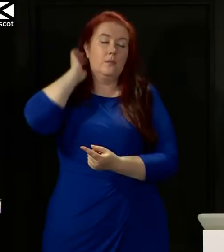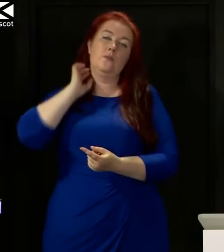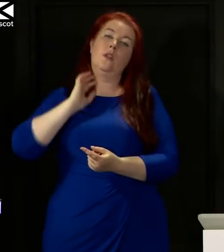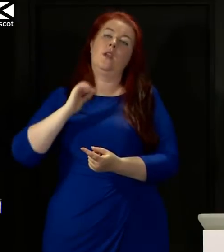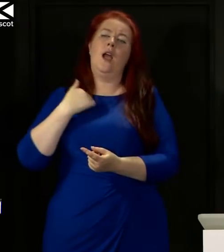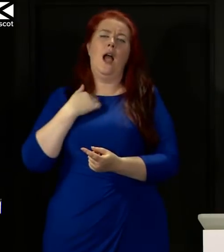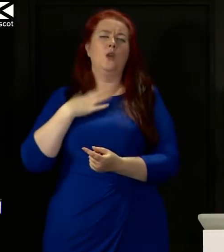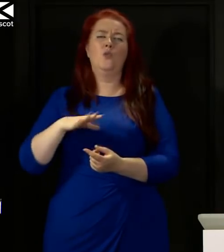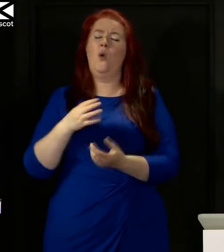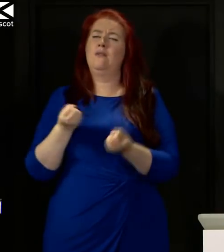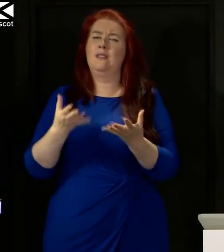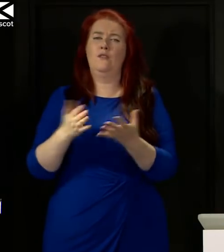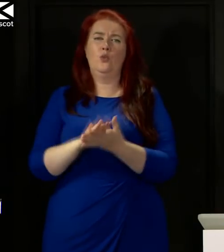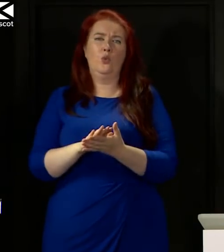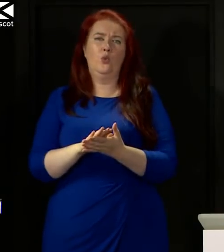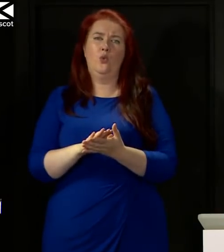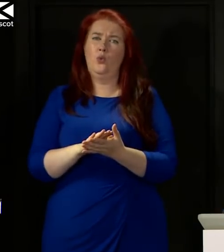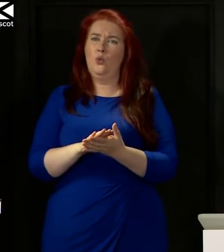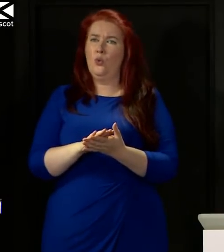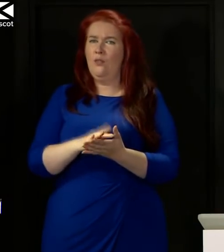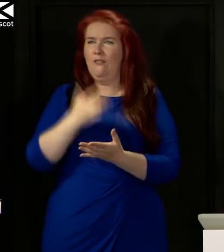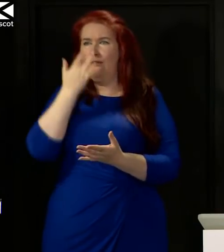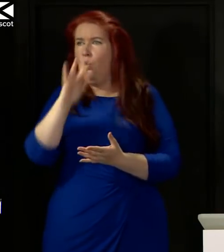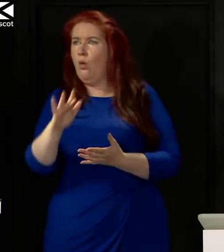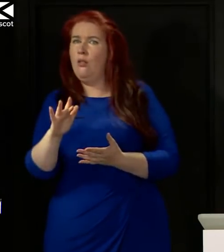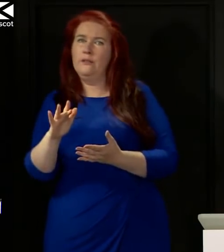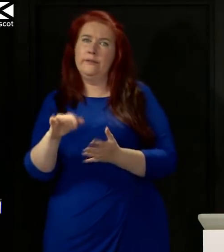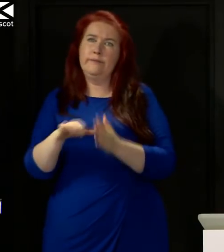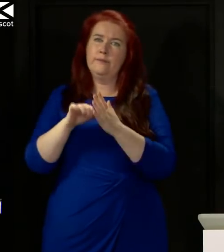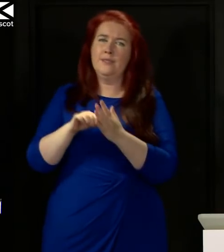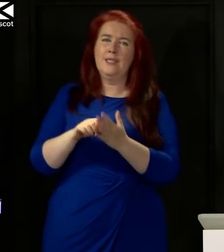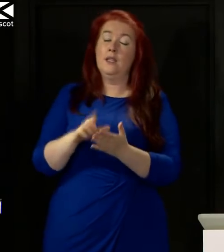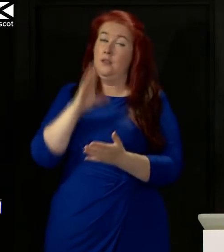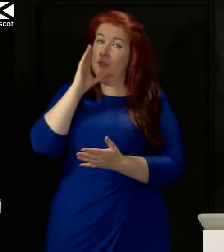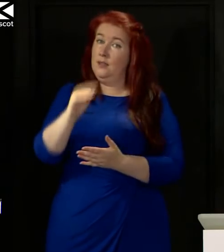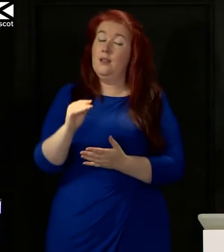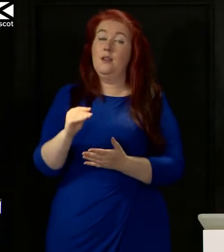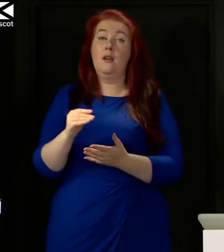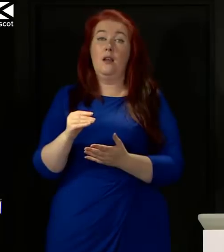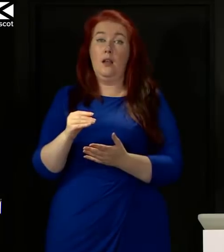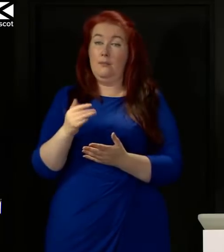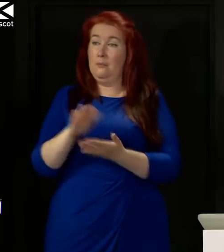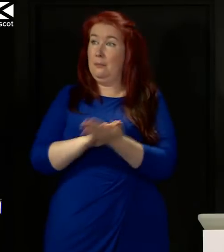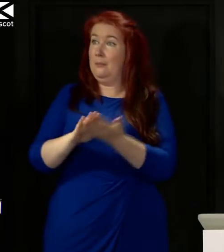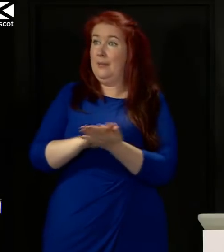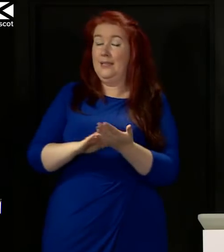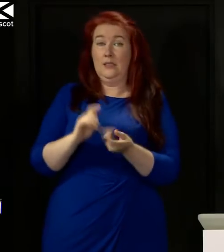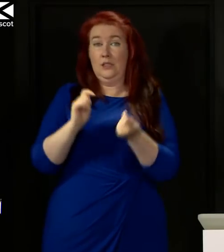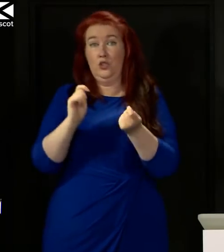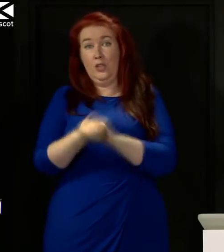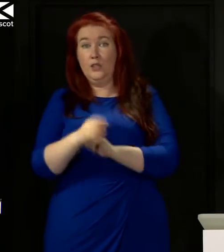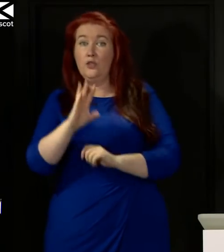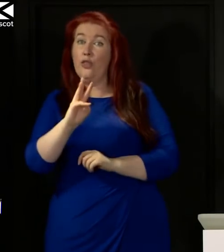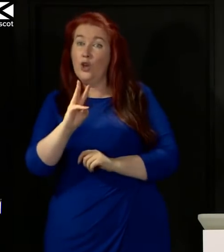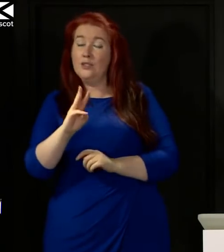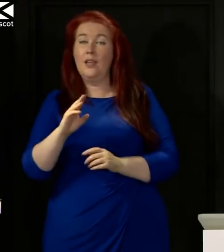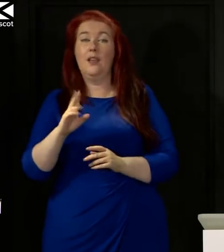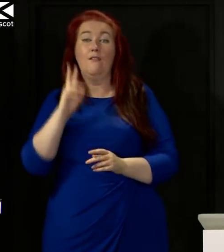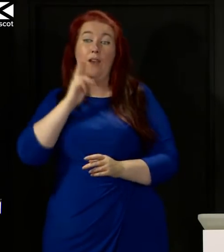giving anybody a false impressions, it will not simply be a flicking of the switch and on Friday morning all of these things that have been stopped will start, but over this